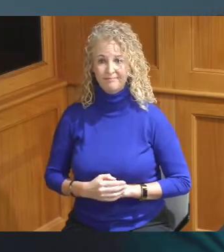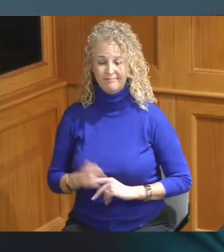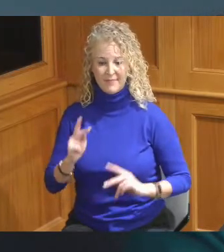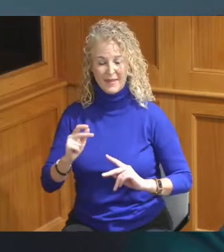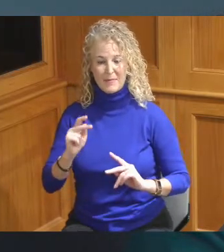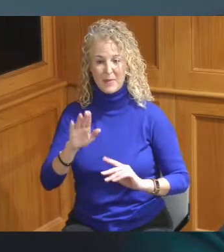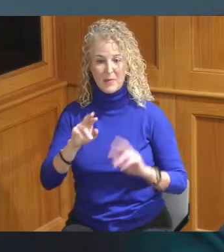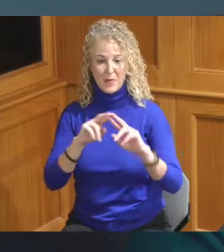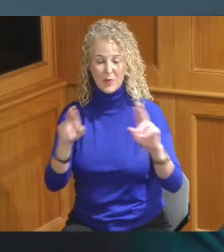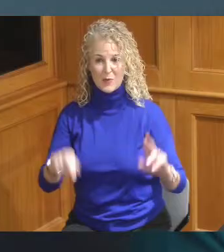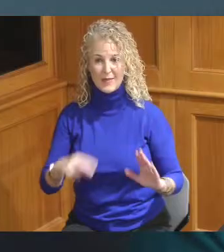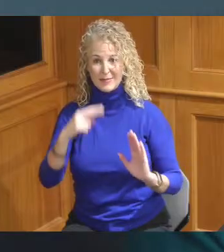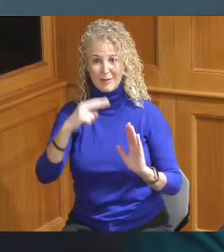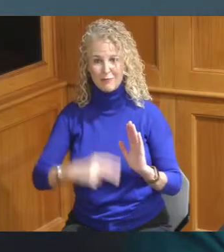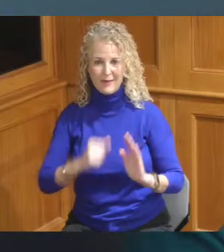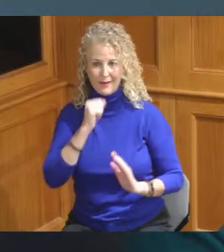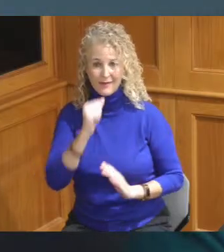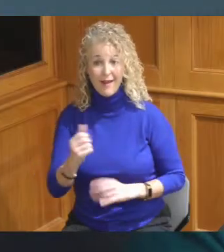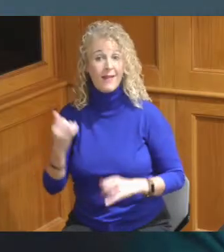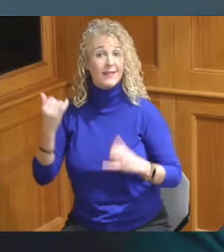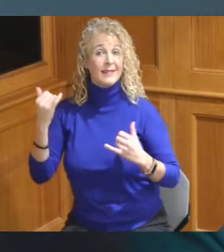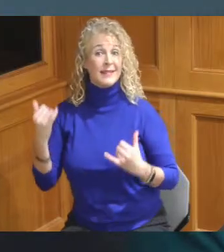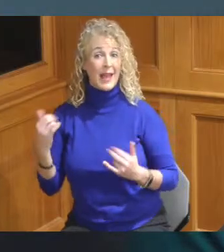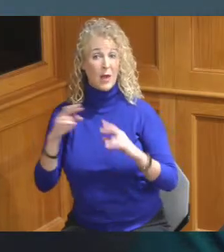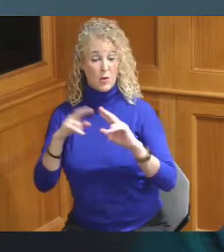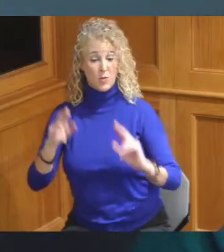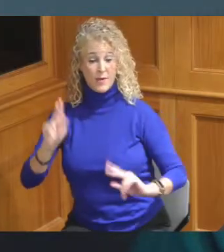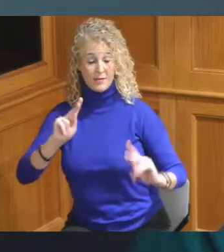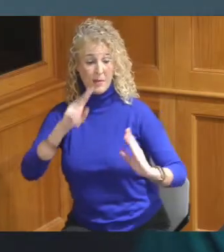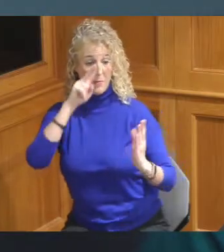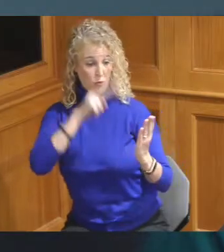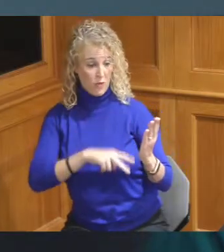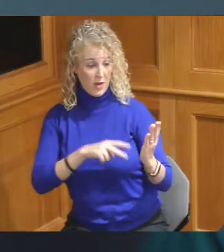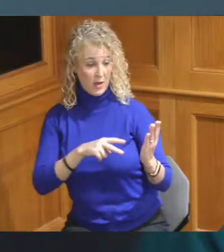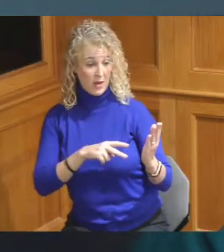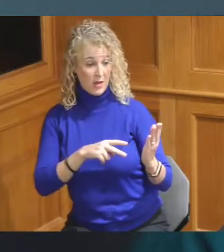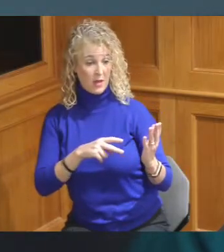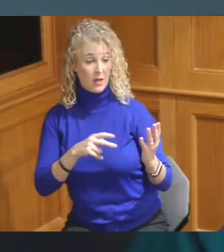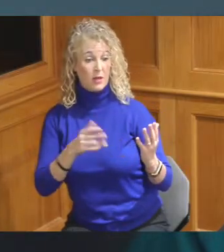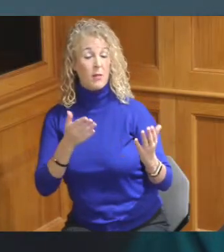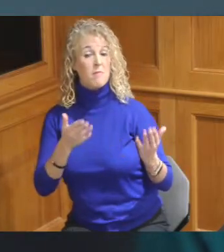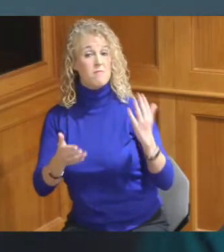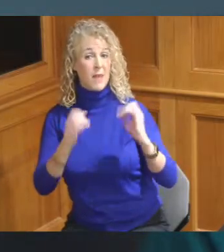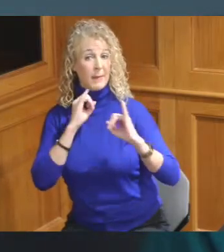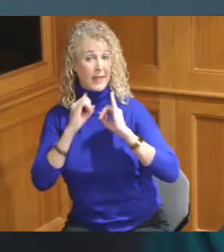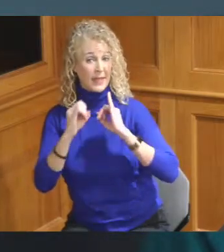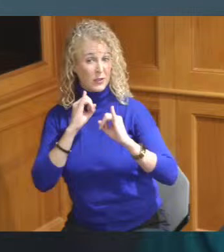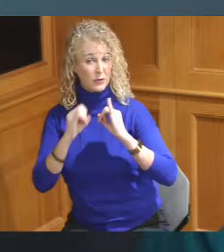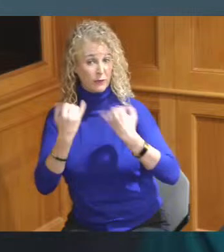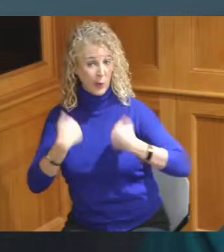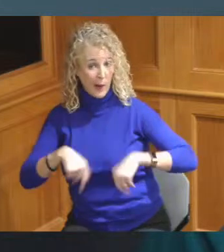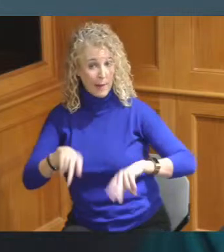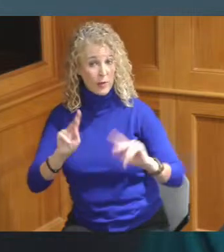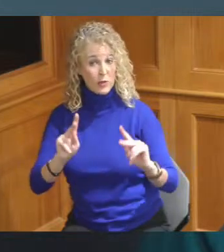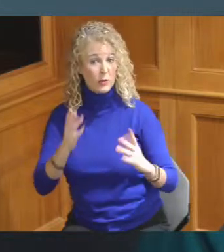your resumé. Now once they read the resumé, then you get an opportunity to to try to compete for